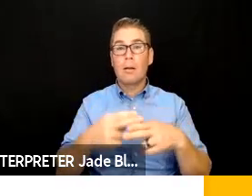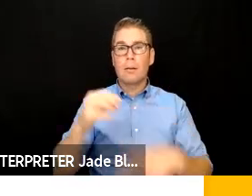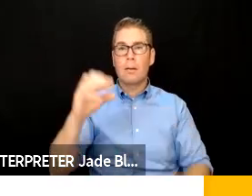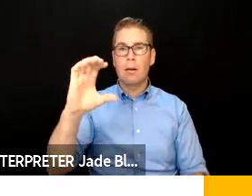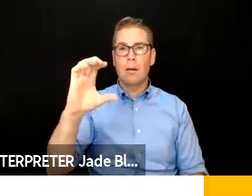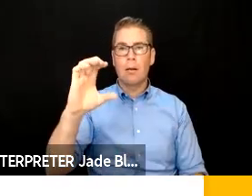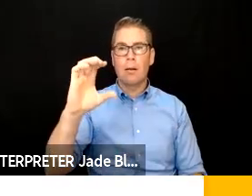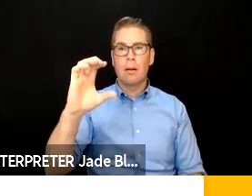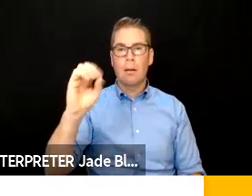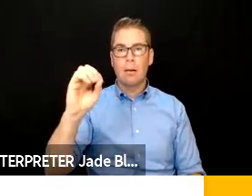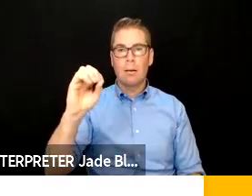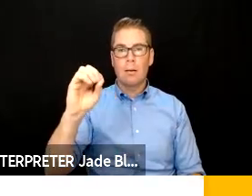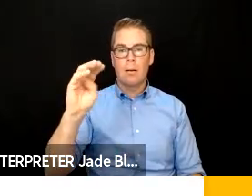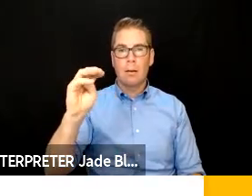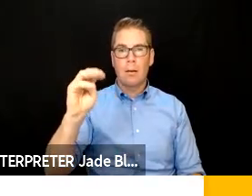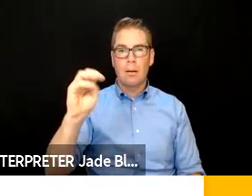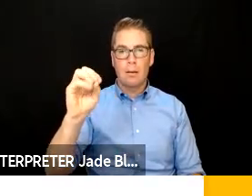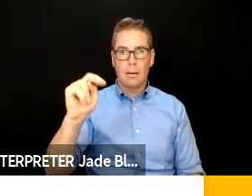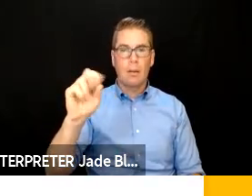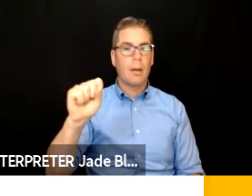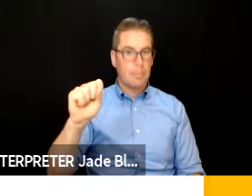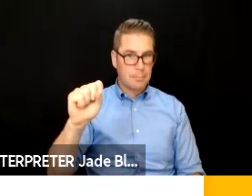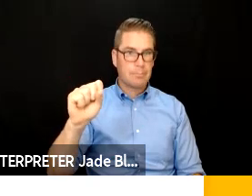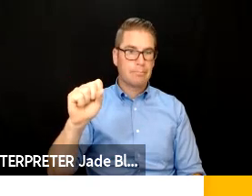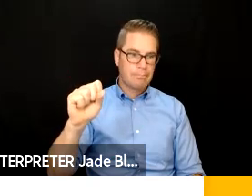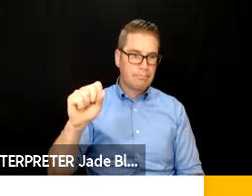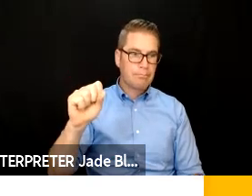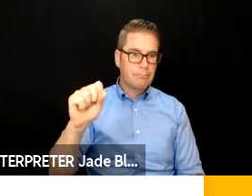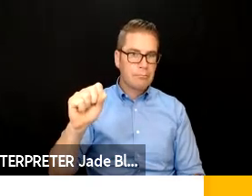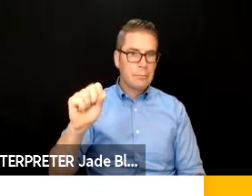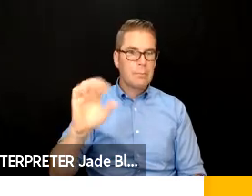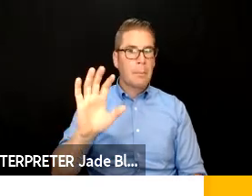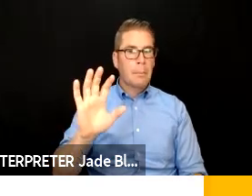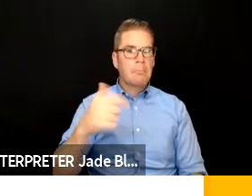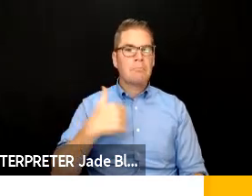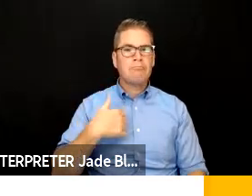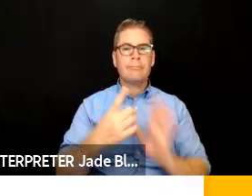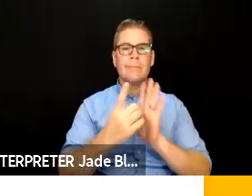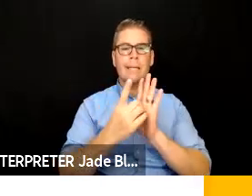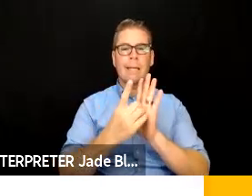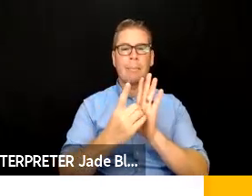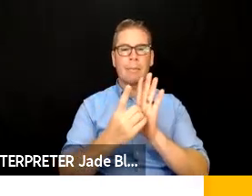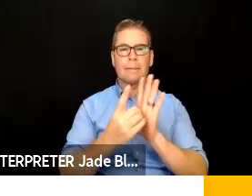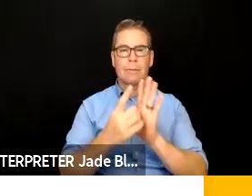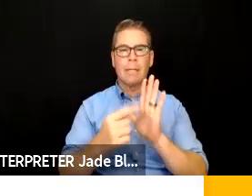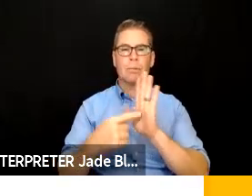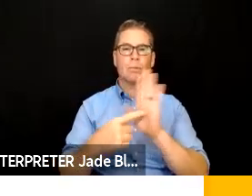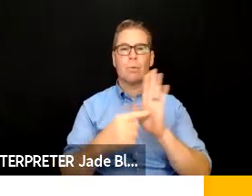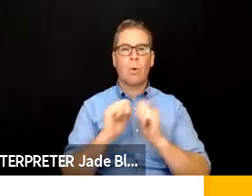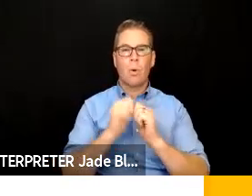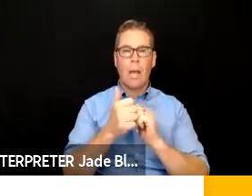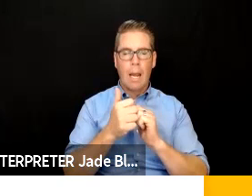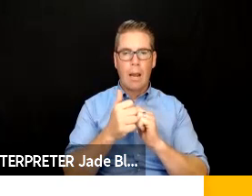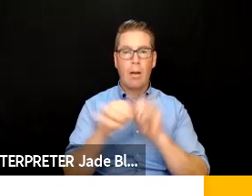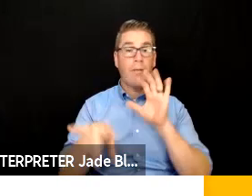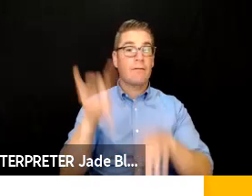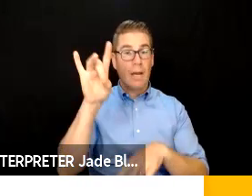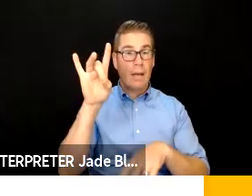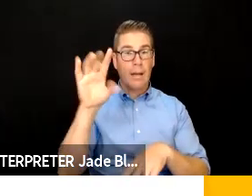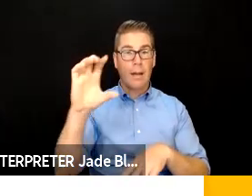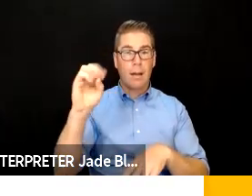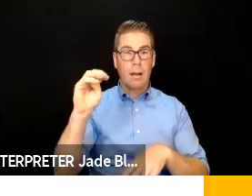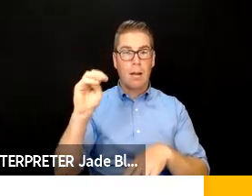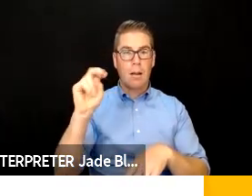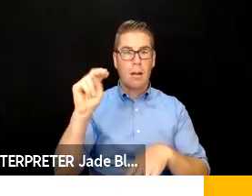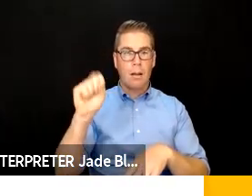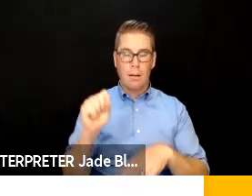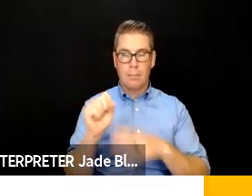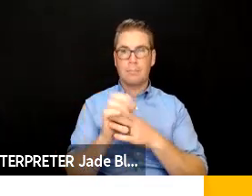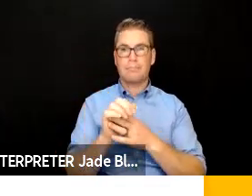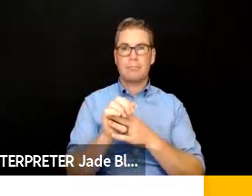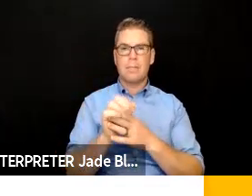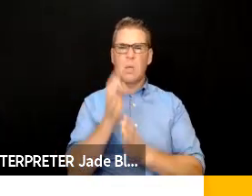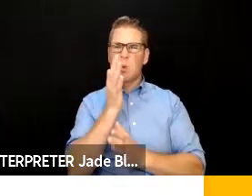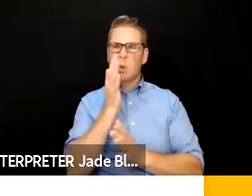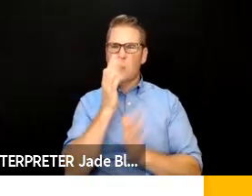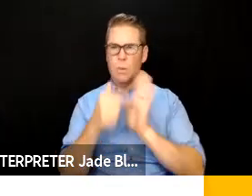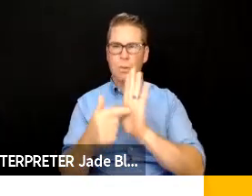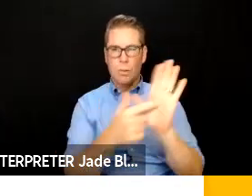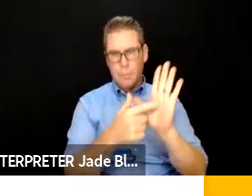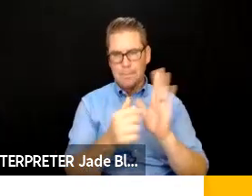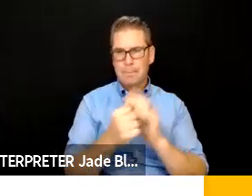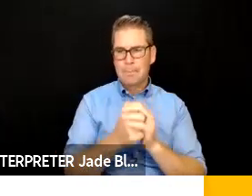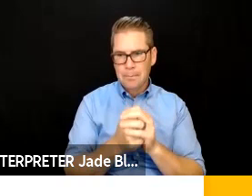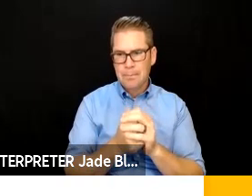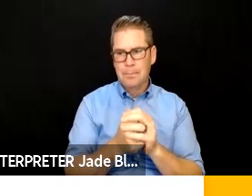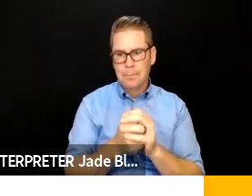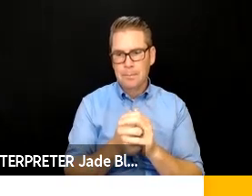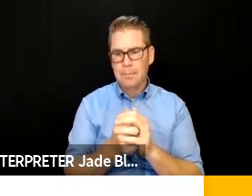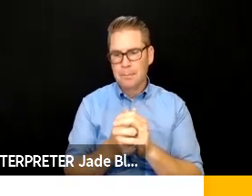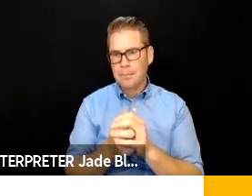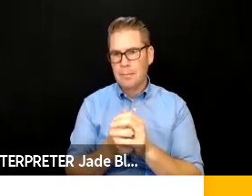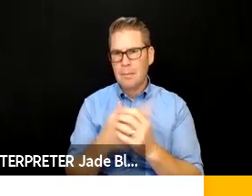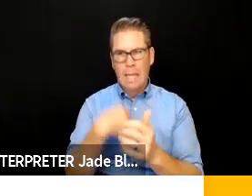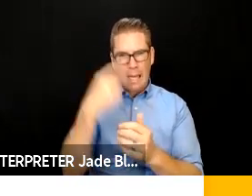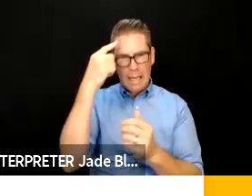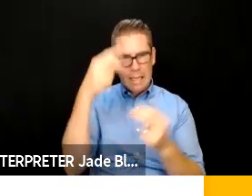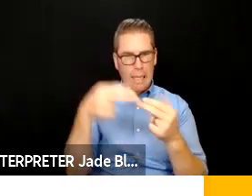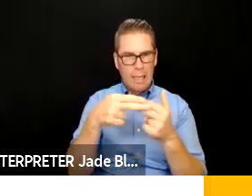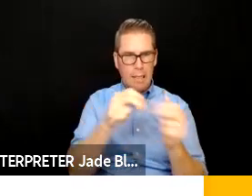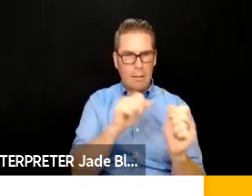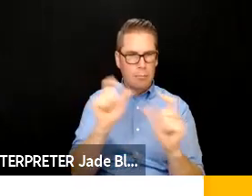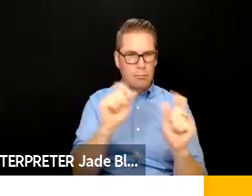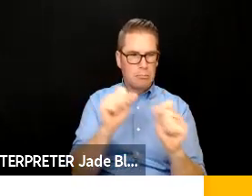Sally Potter: And I do want to give you a small demonstration of how you can find Commons in just a minute. I think we'll go through. I have a couple more slides and then I will show this to you.